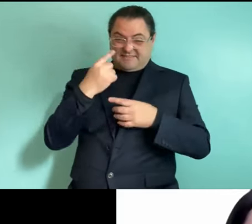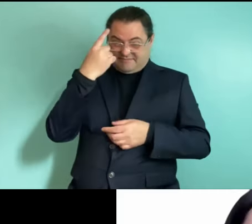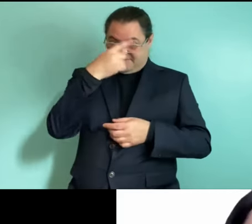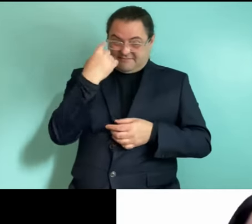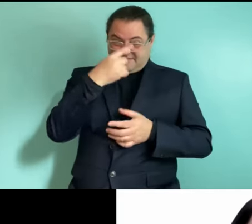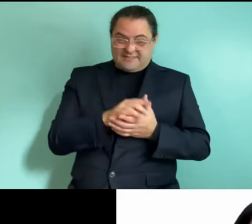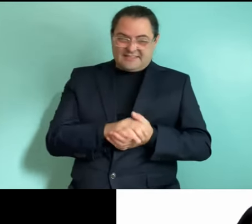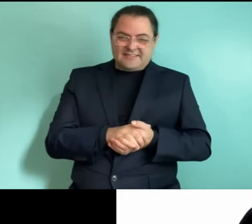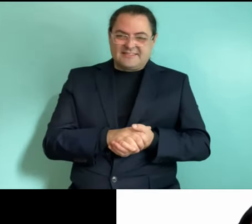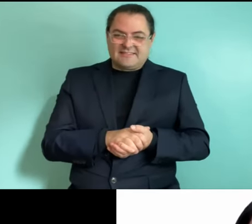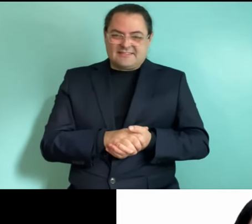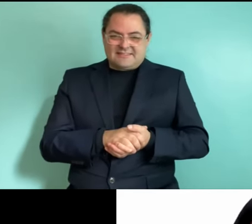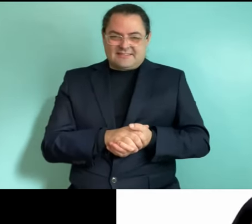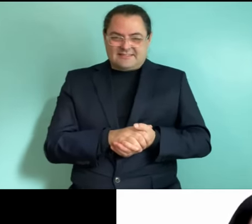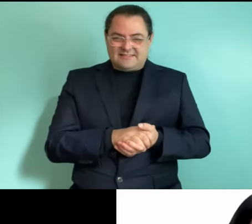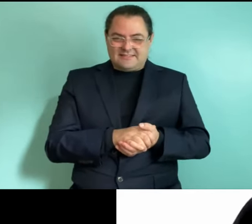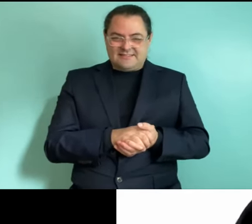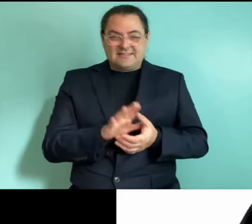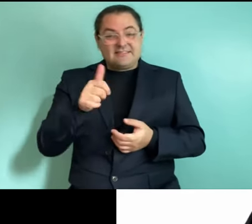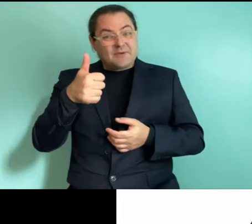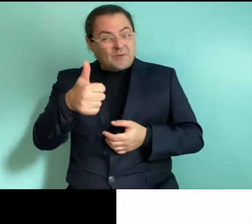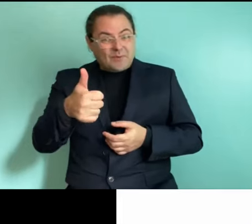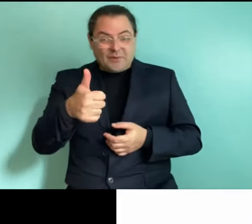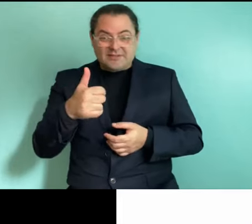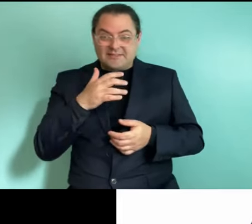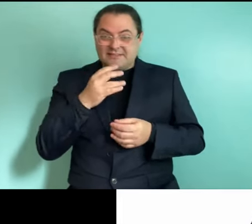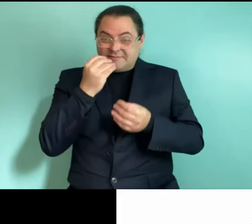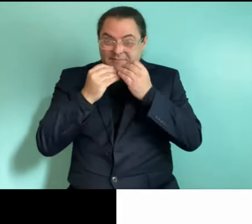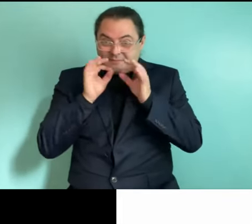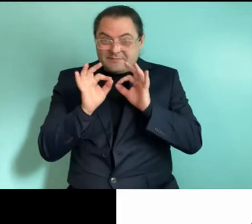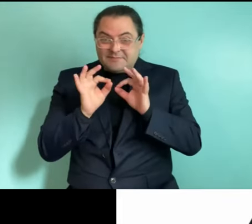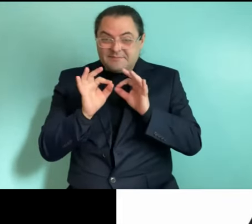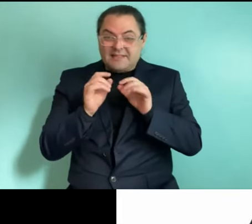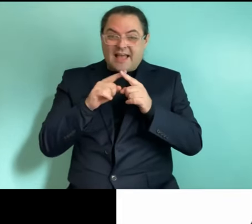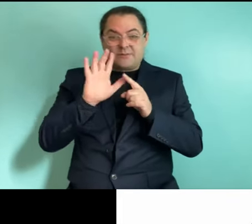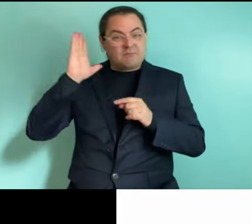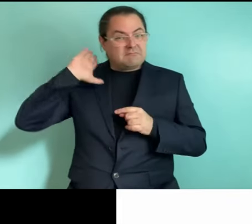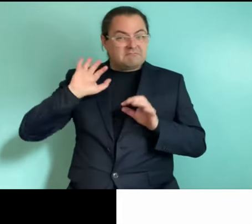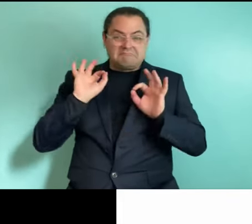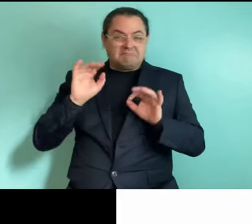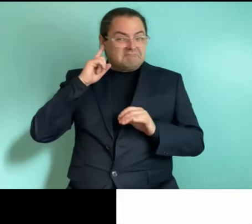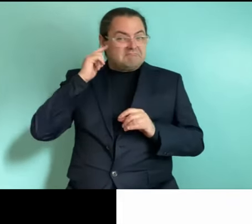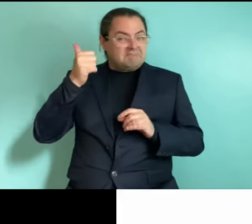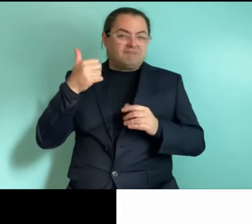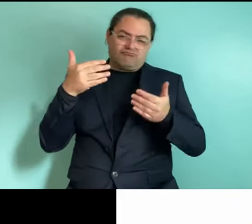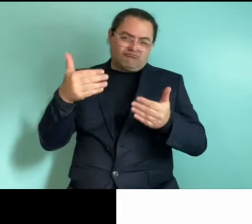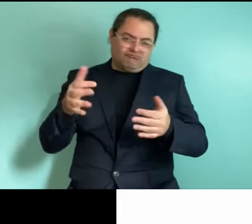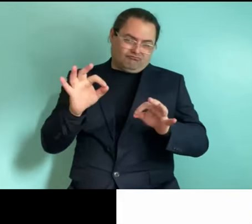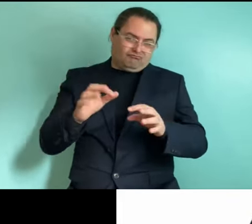12:10:55 Perfectly audible so please go on. 12:10:58 And also, there's no noise in the